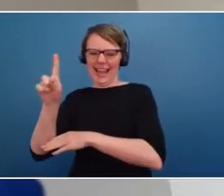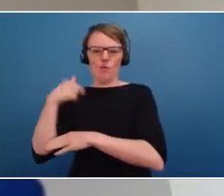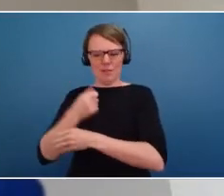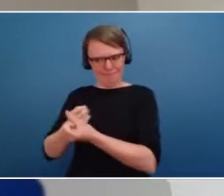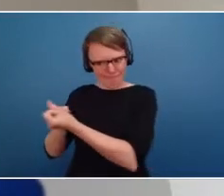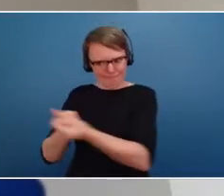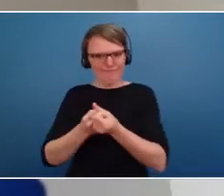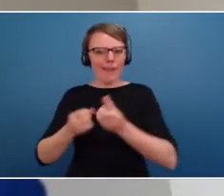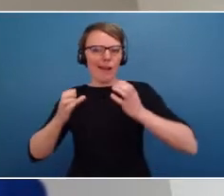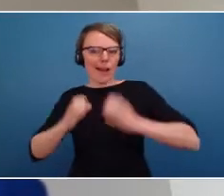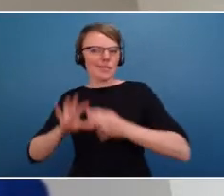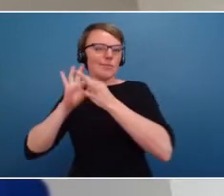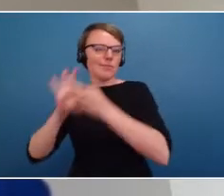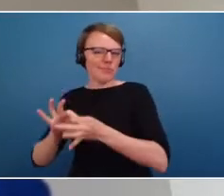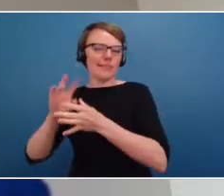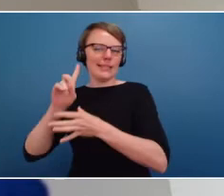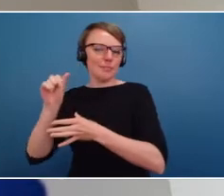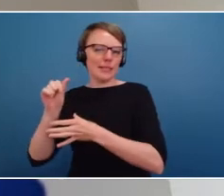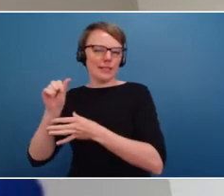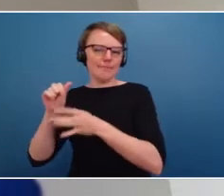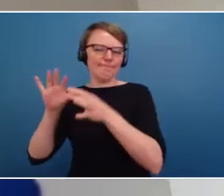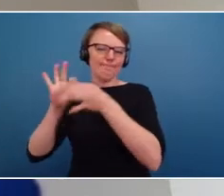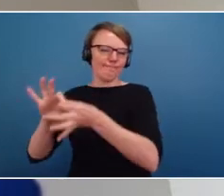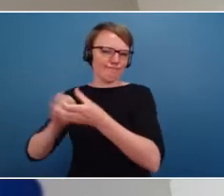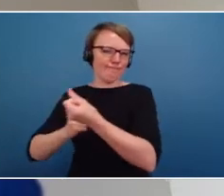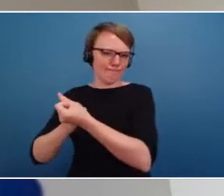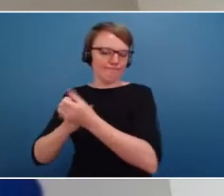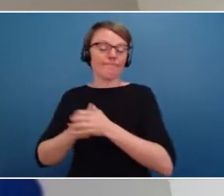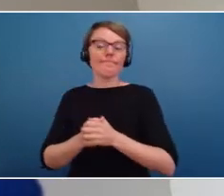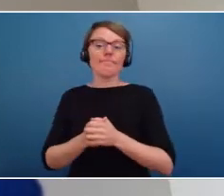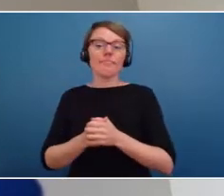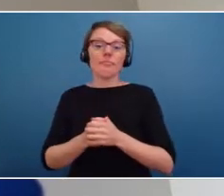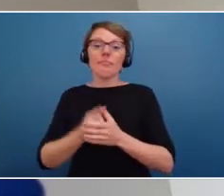Before we start today, I do want to make sure everyone knows that we have captioning available.